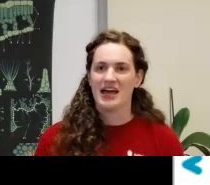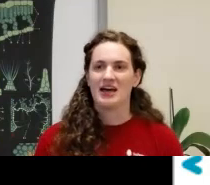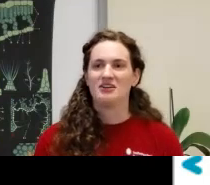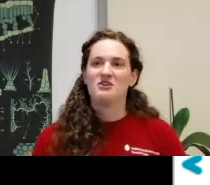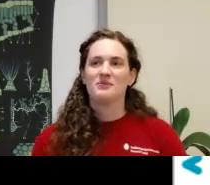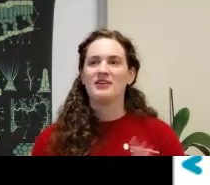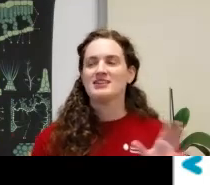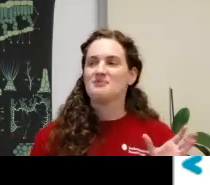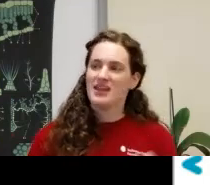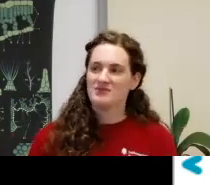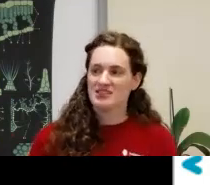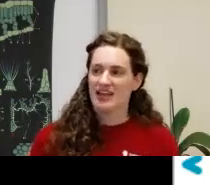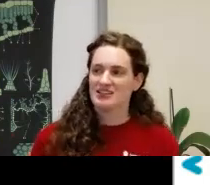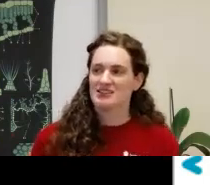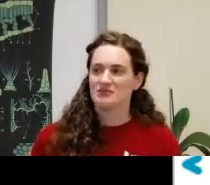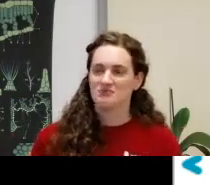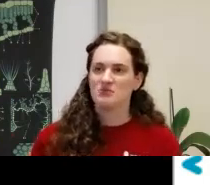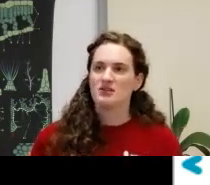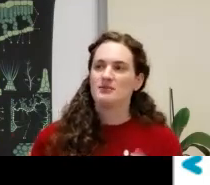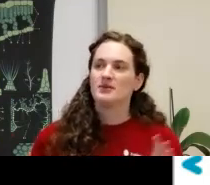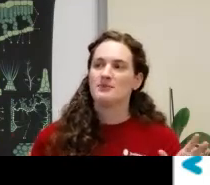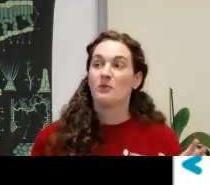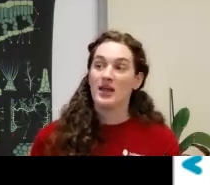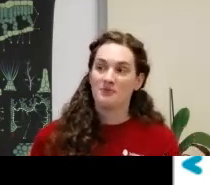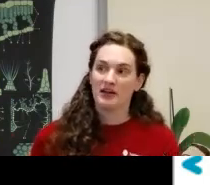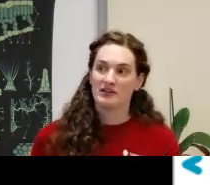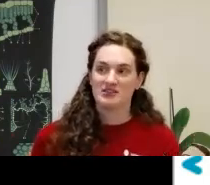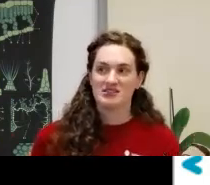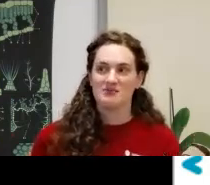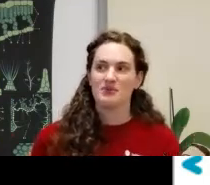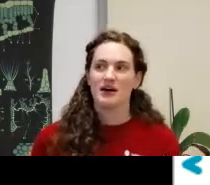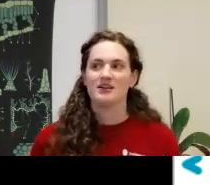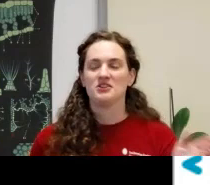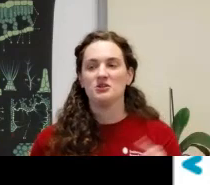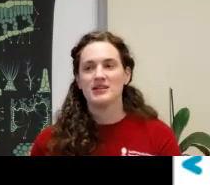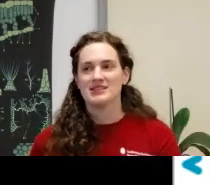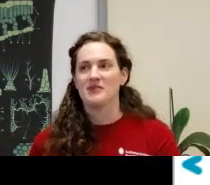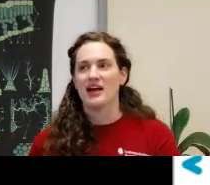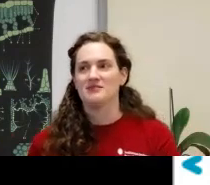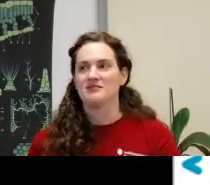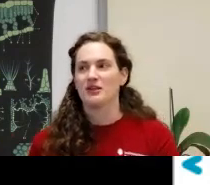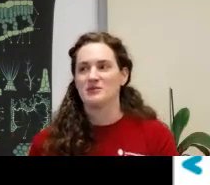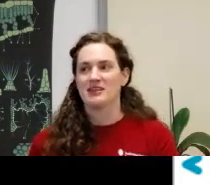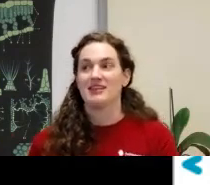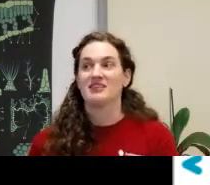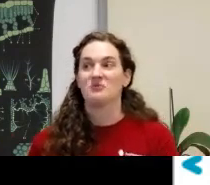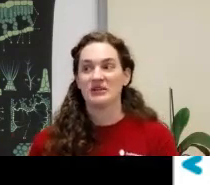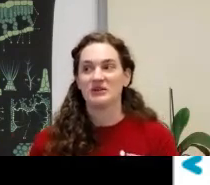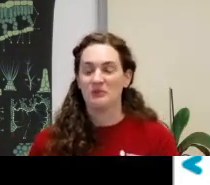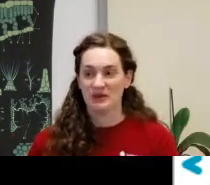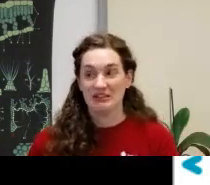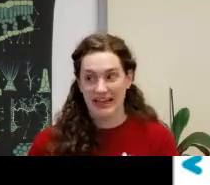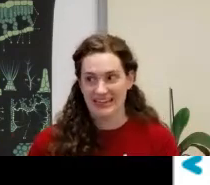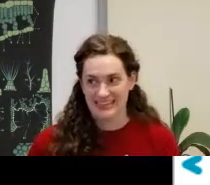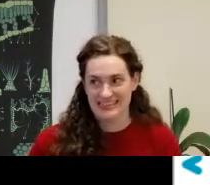Emily Borger: that the plants may have designed to keep away predators, but humans have kind of developed that they really, really like it.